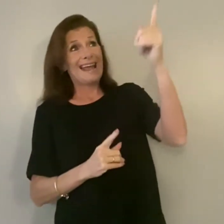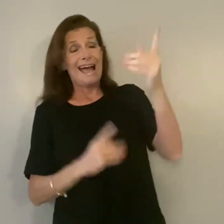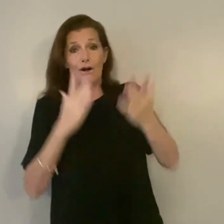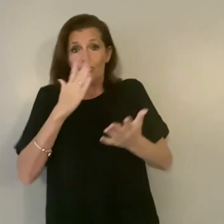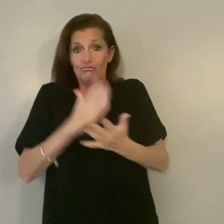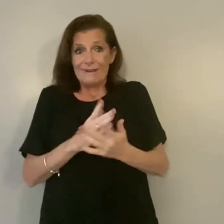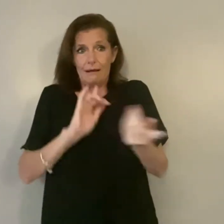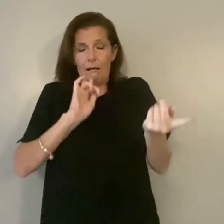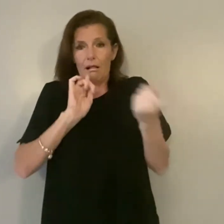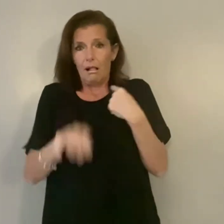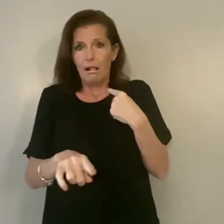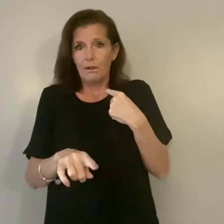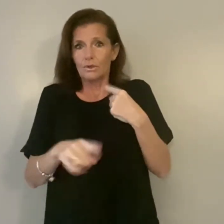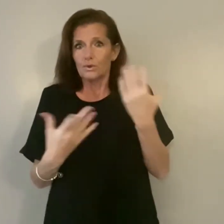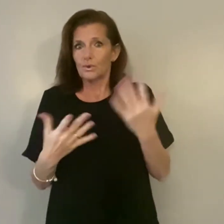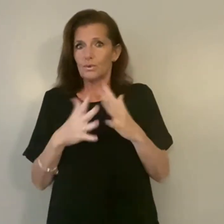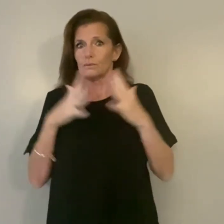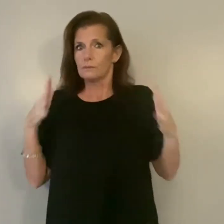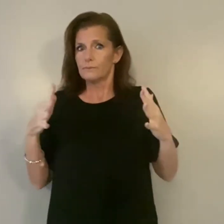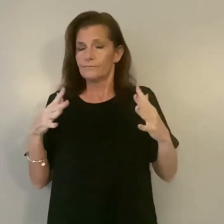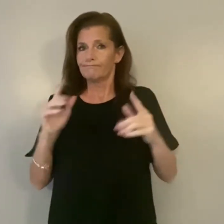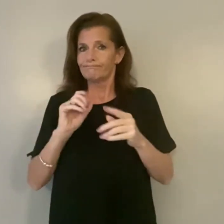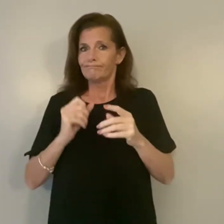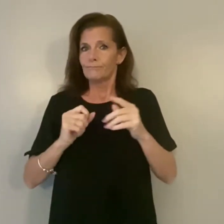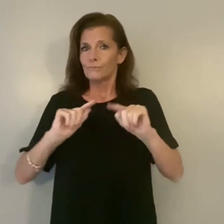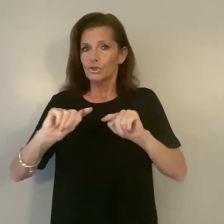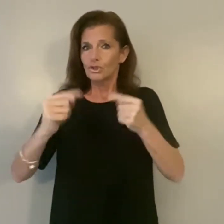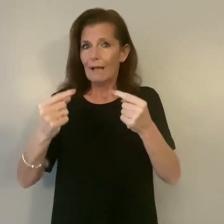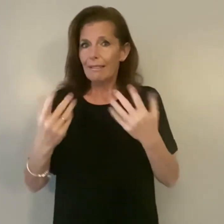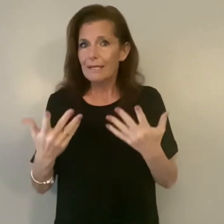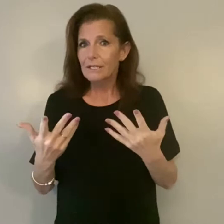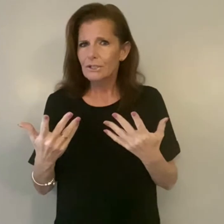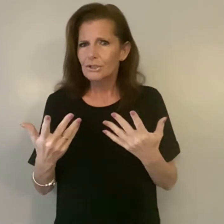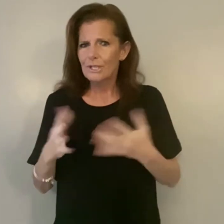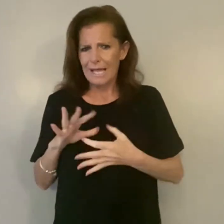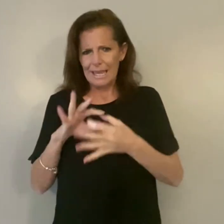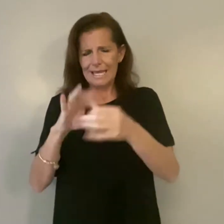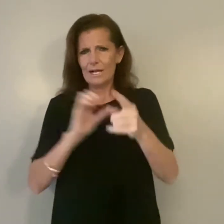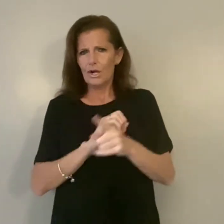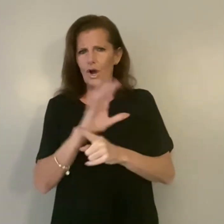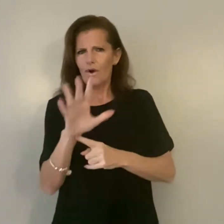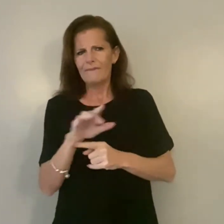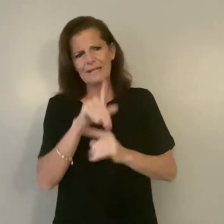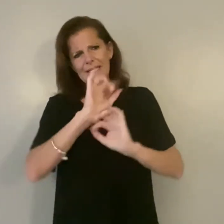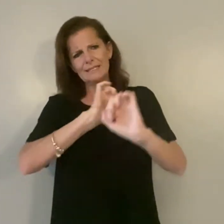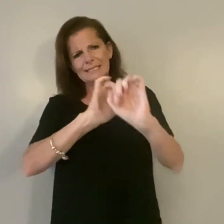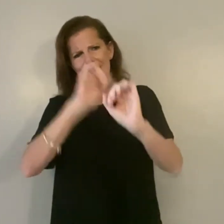to provide real time responses to the challenges brought by COVID, how does that affect decision-making?